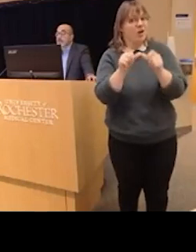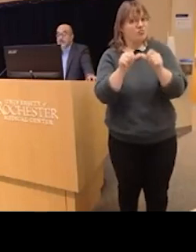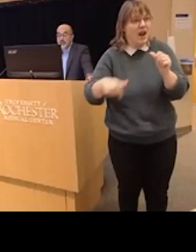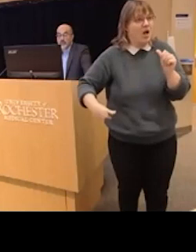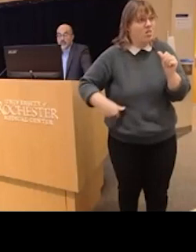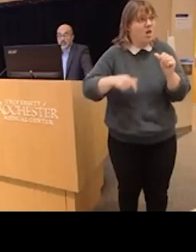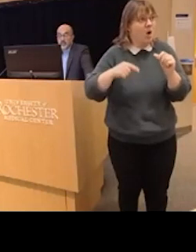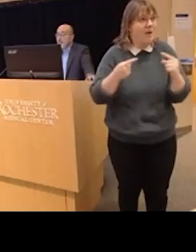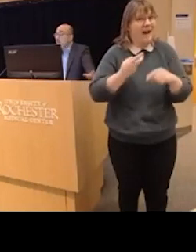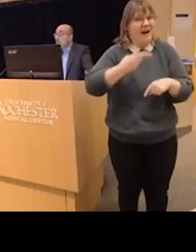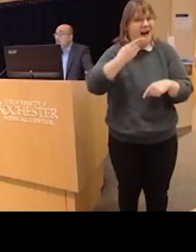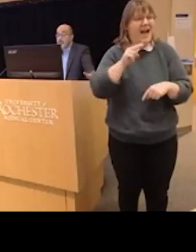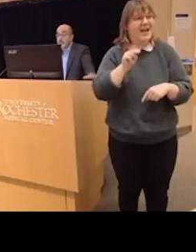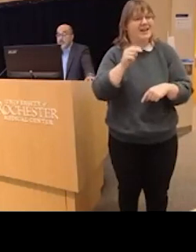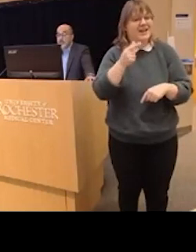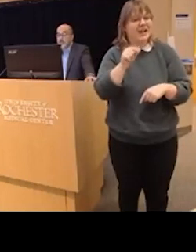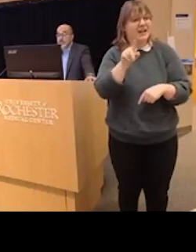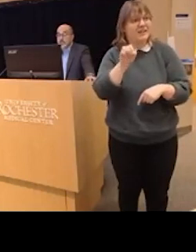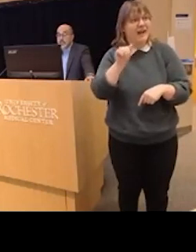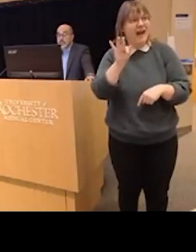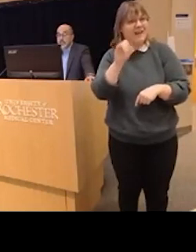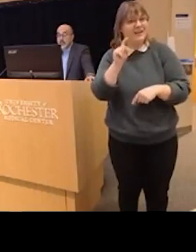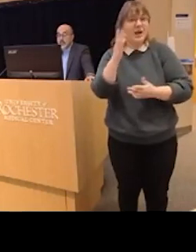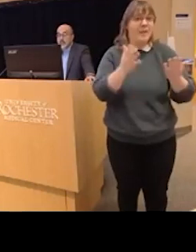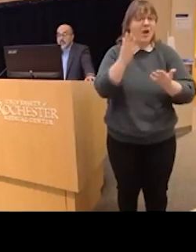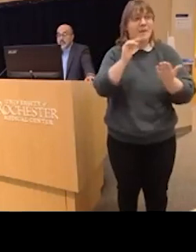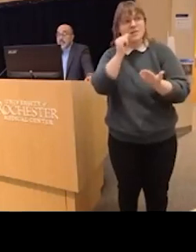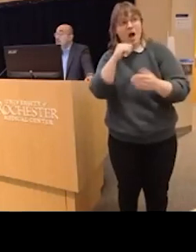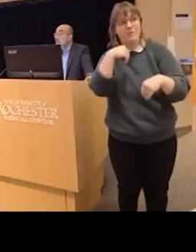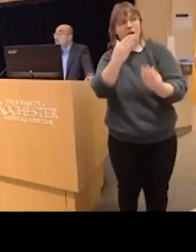negative affect they may or may not be prescribed opioids um we randomize them to to anti-depressant